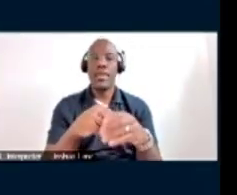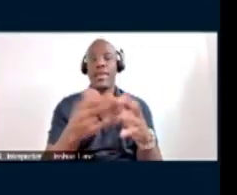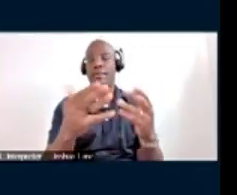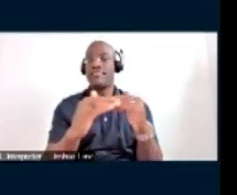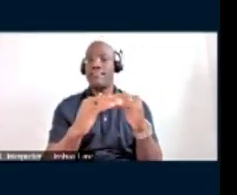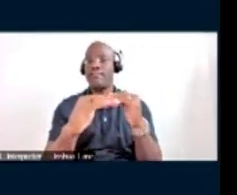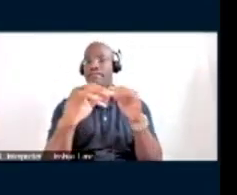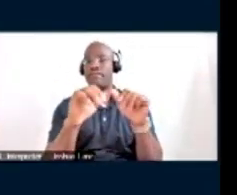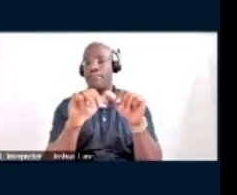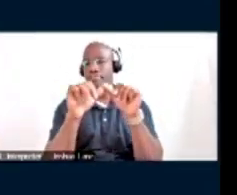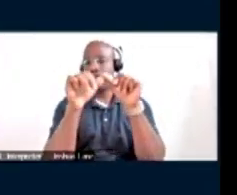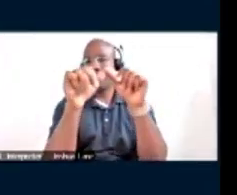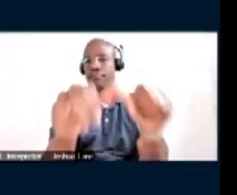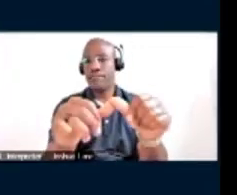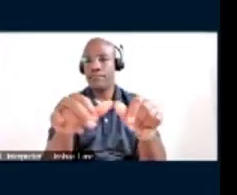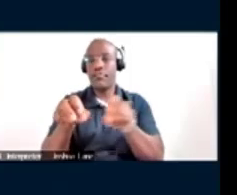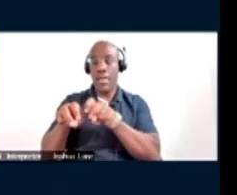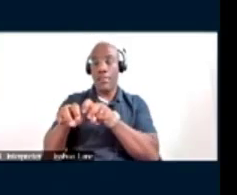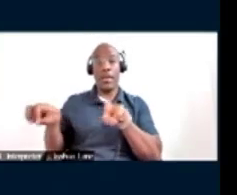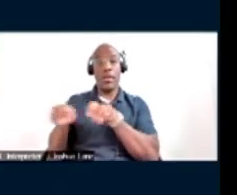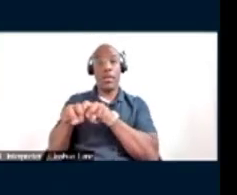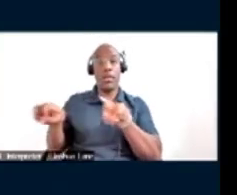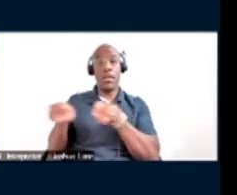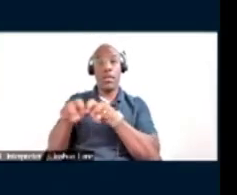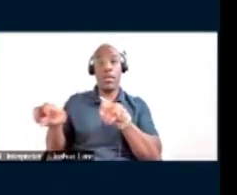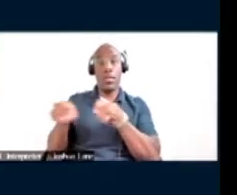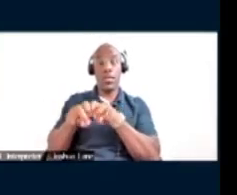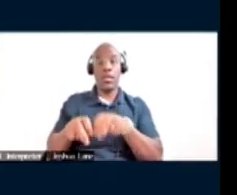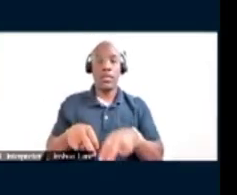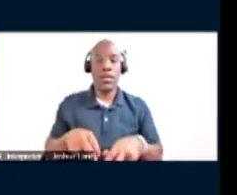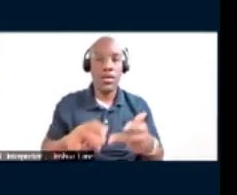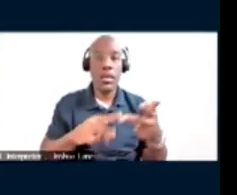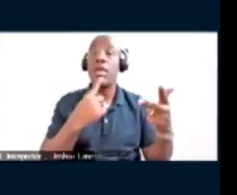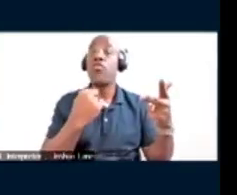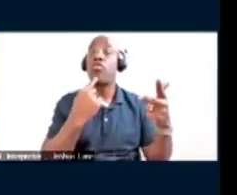And the red line is the percentage of women on our special emphasis panels.